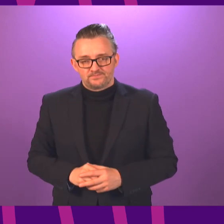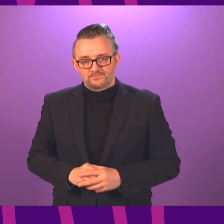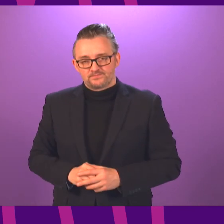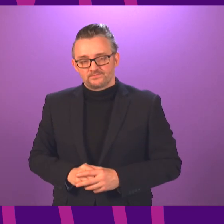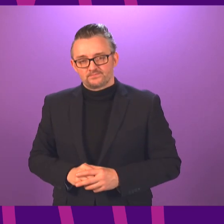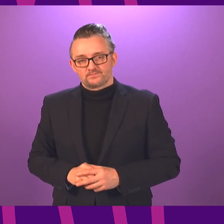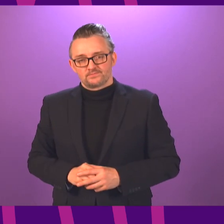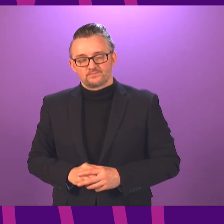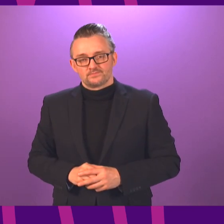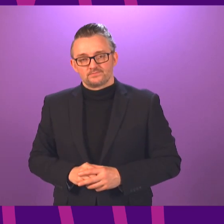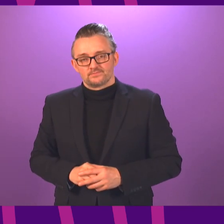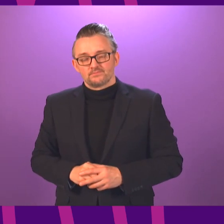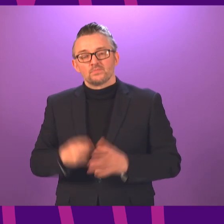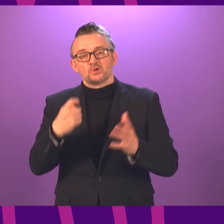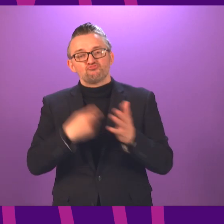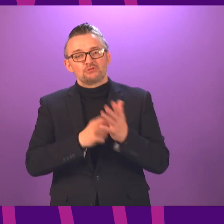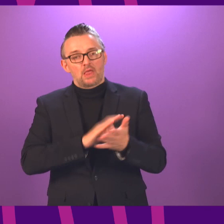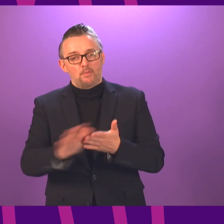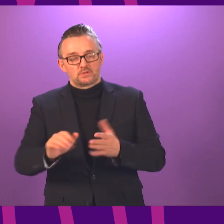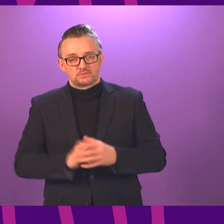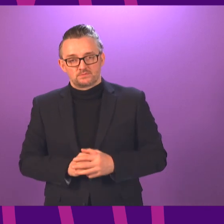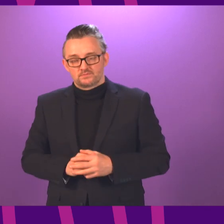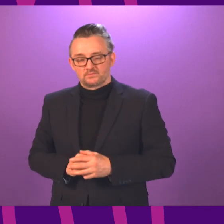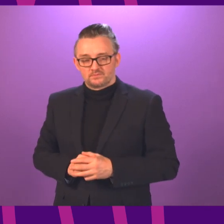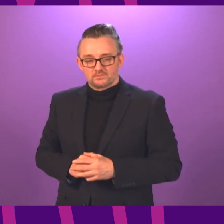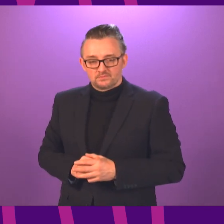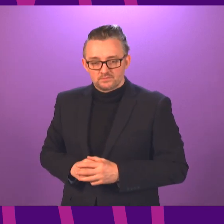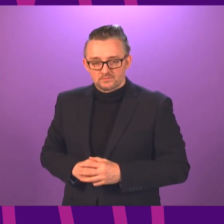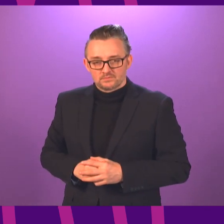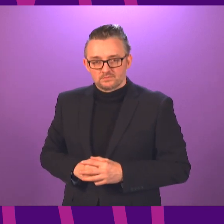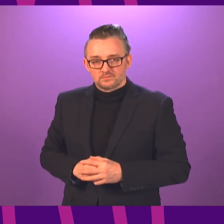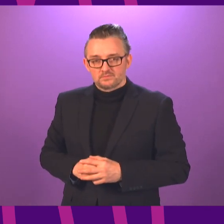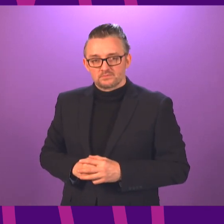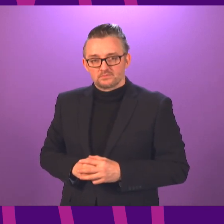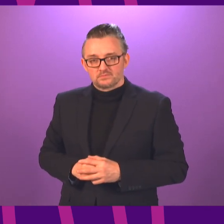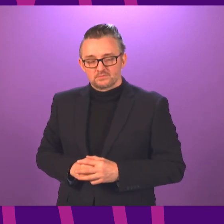Rachael Hamilton (Ettrick, Roxburgh and Berwickshire) (Con):